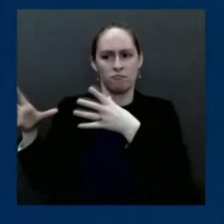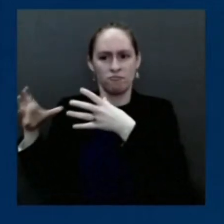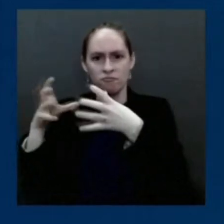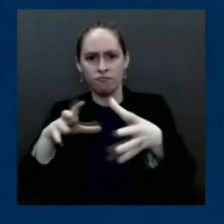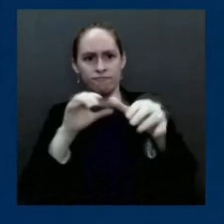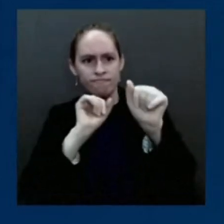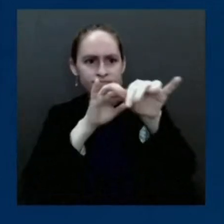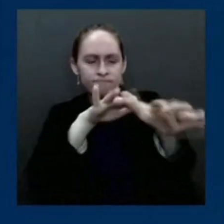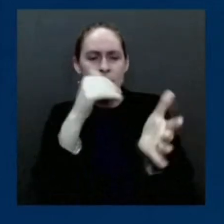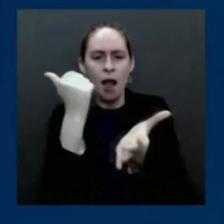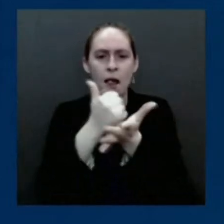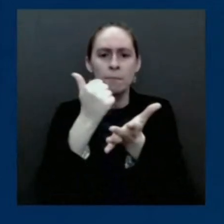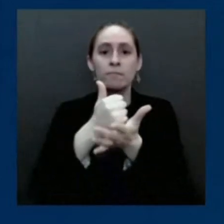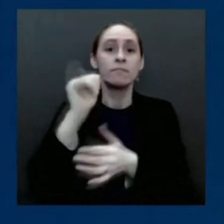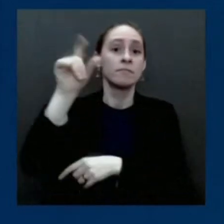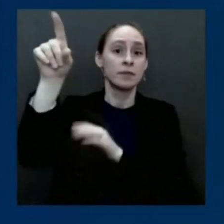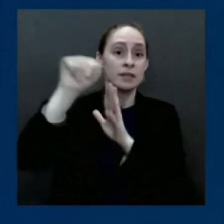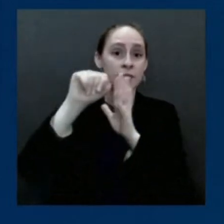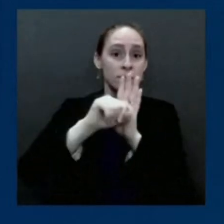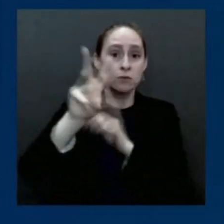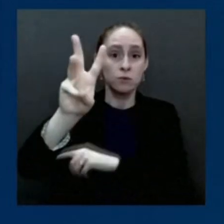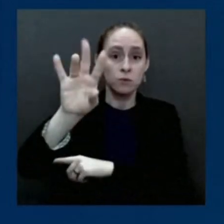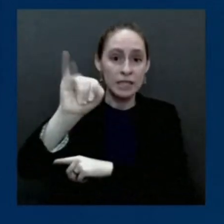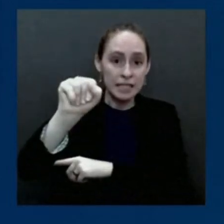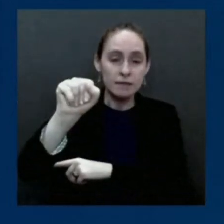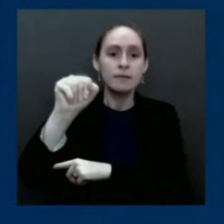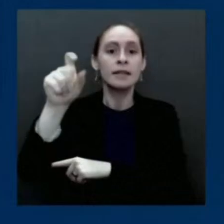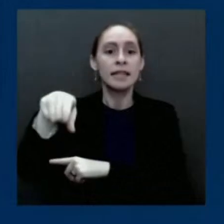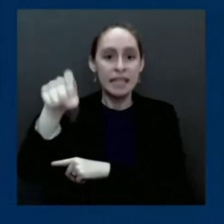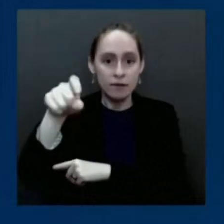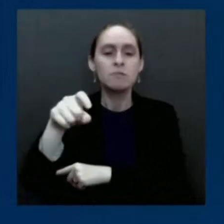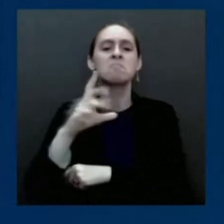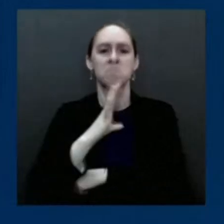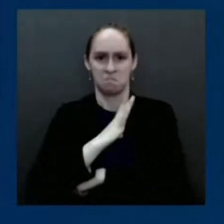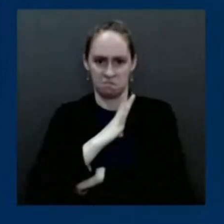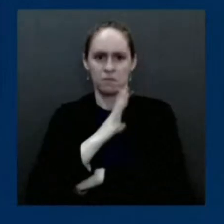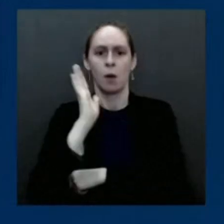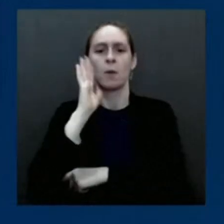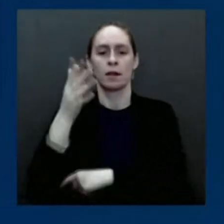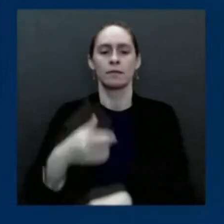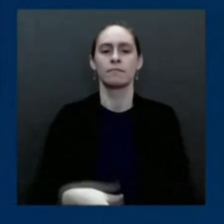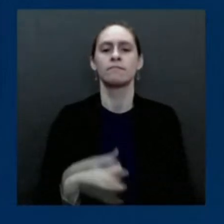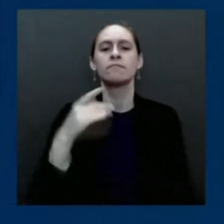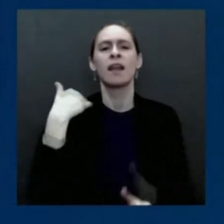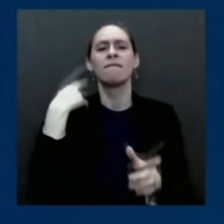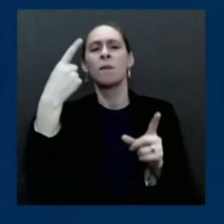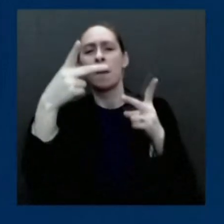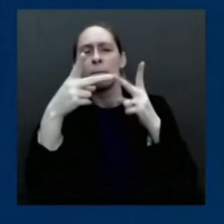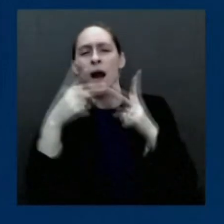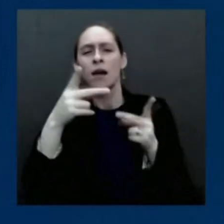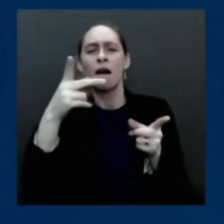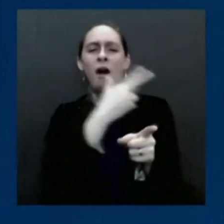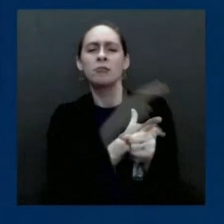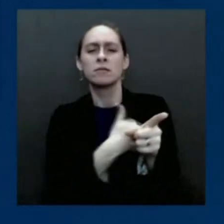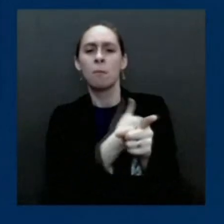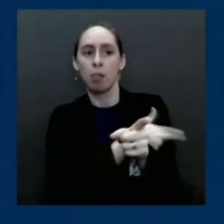IN WISCONSIN A 23 PERSON MEDICAL TEAM IS SUPPORT MISSION AT HOSPITAL IN GREEN BAY ON